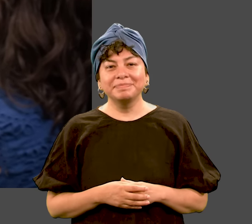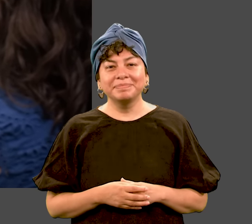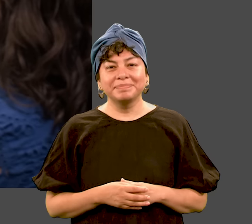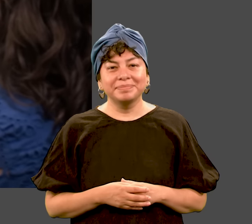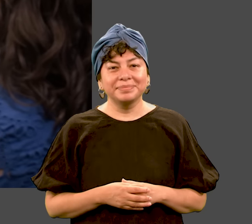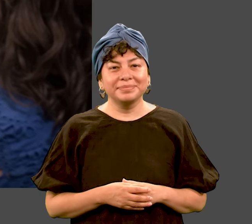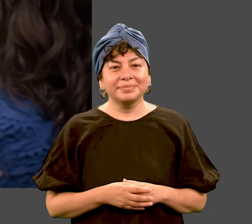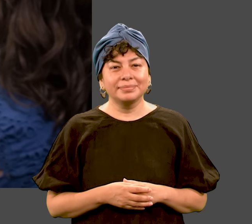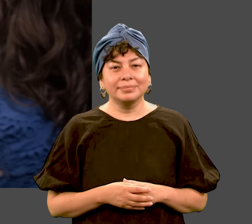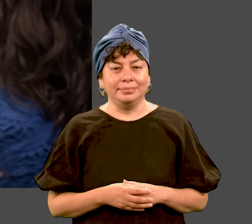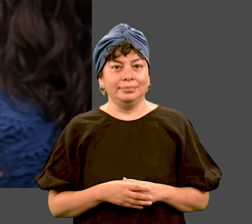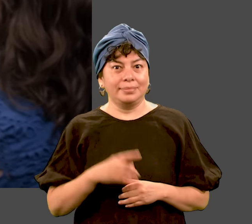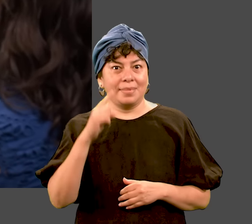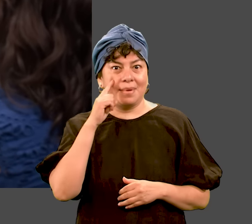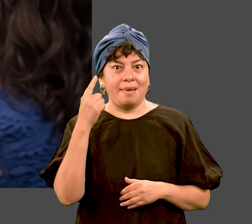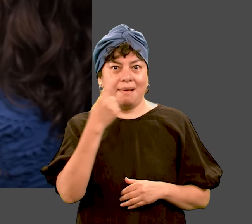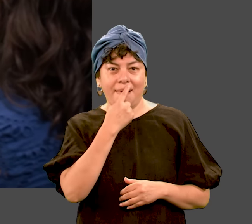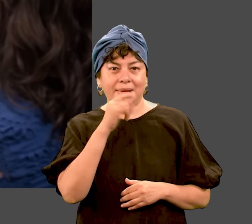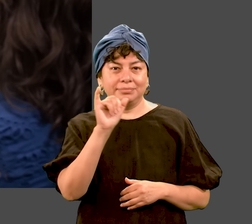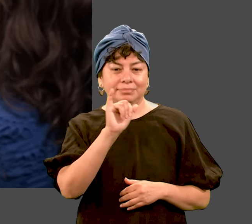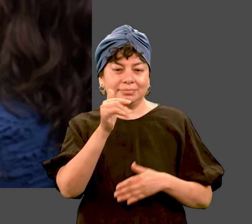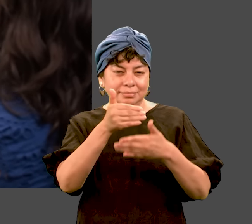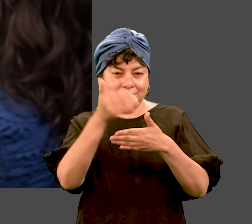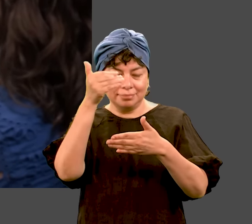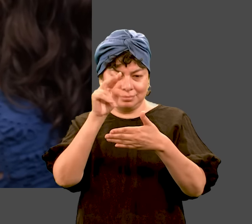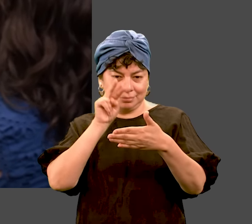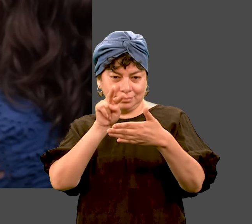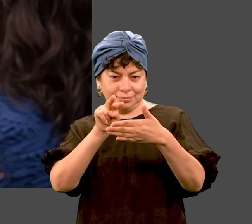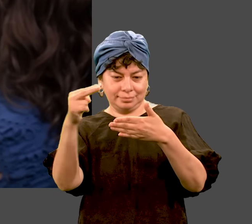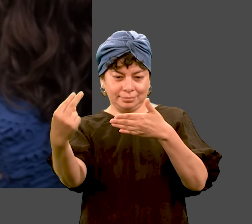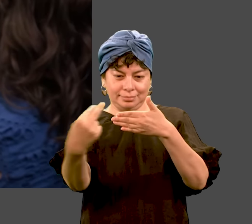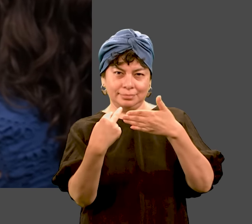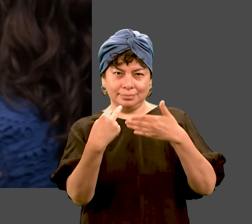that the eyes are the windows to the soul.